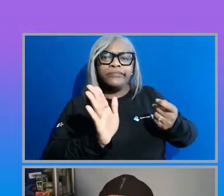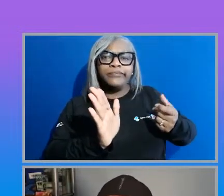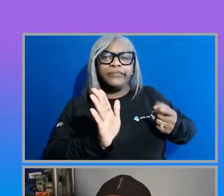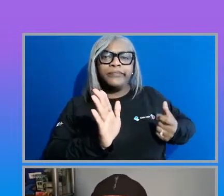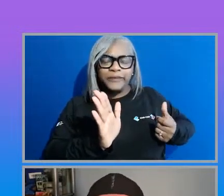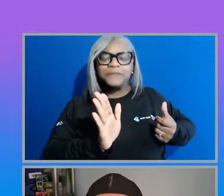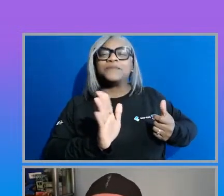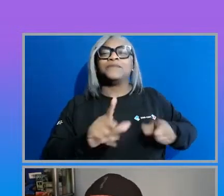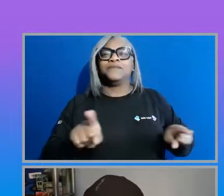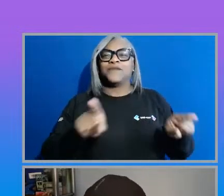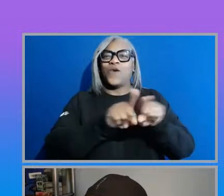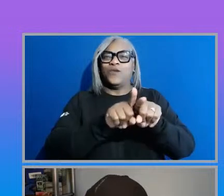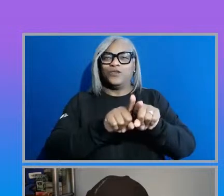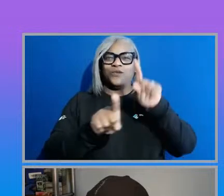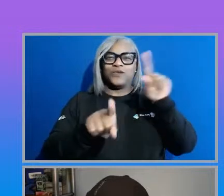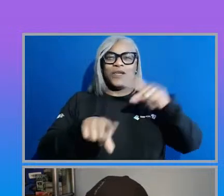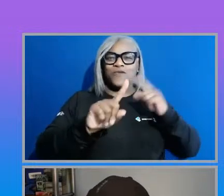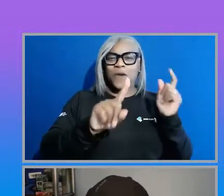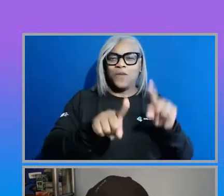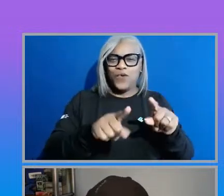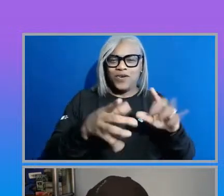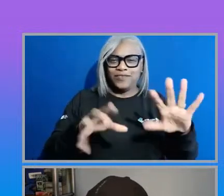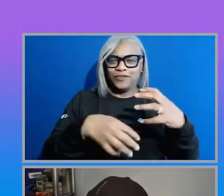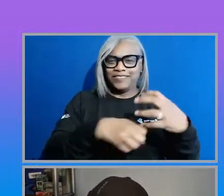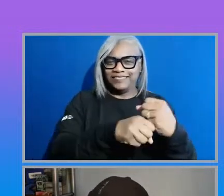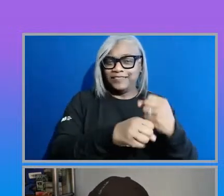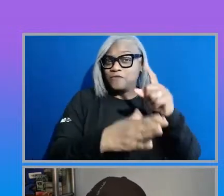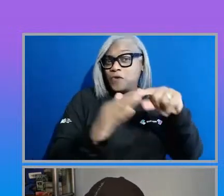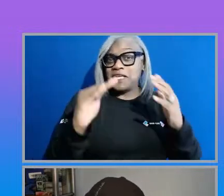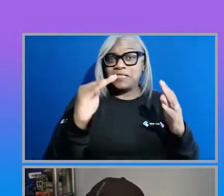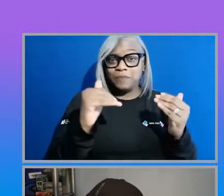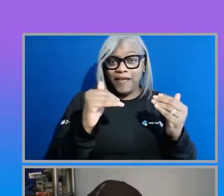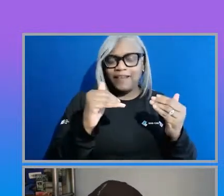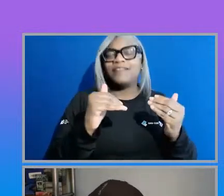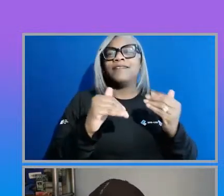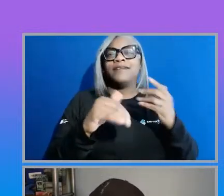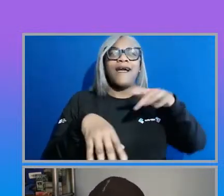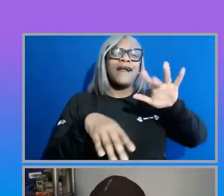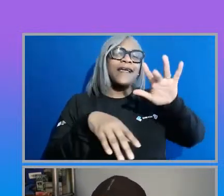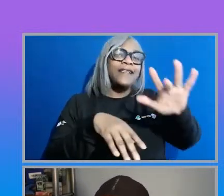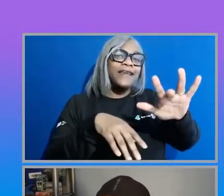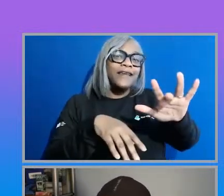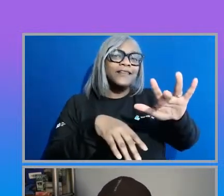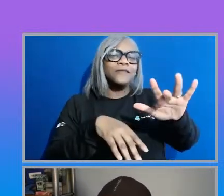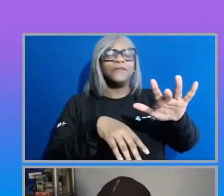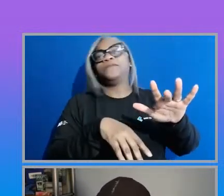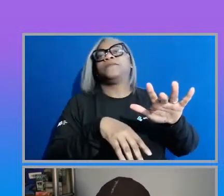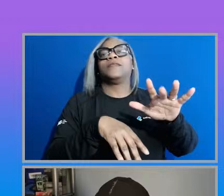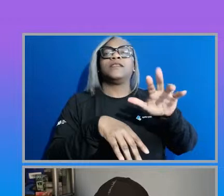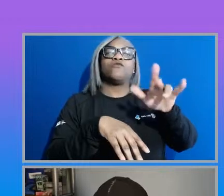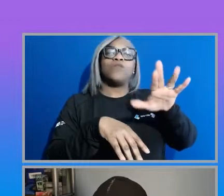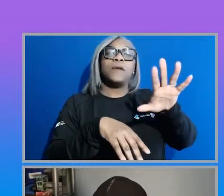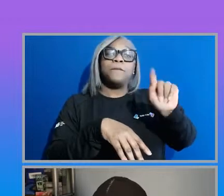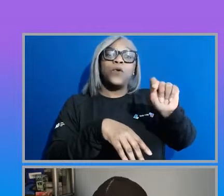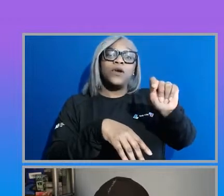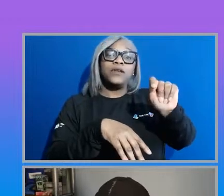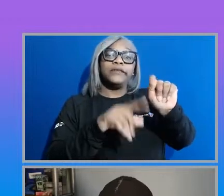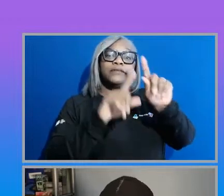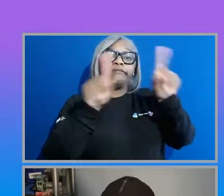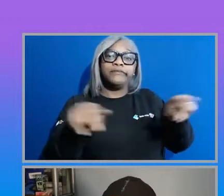And the kind of report that I get is, is basically what you would expect. Right? I can hit